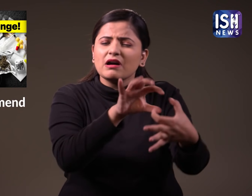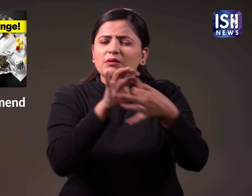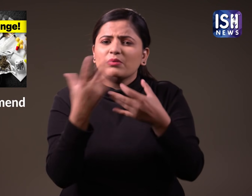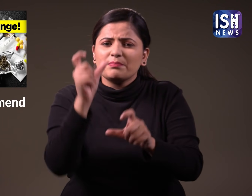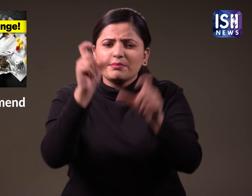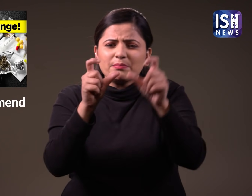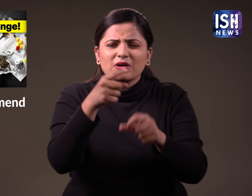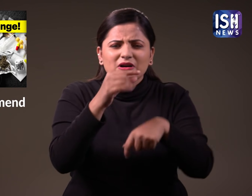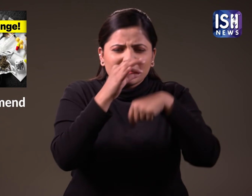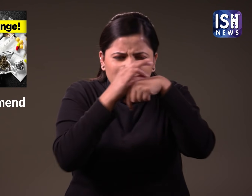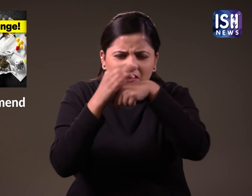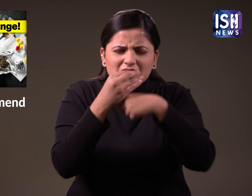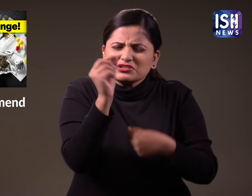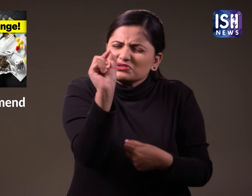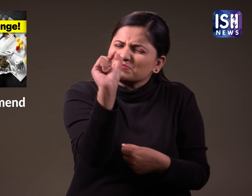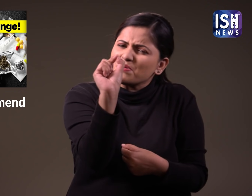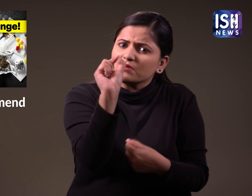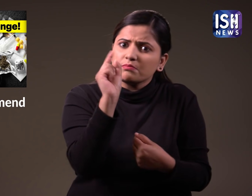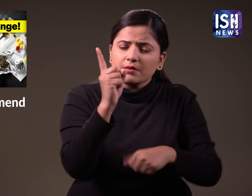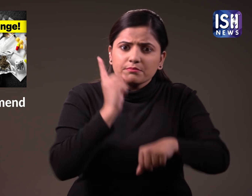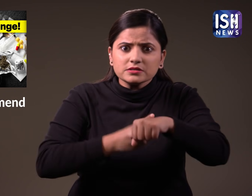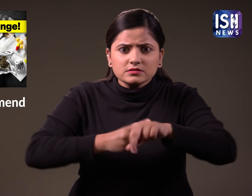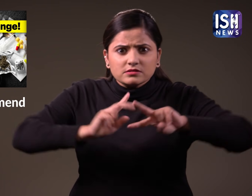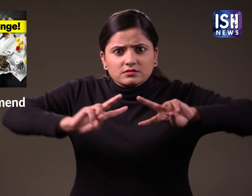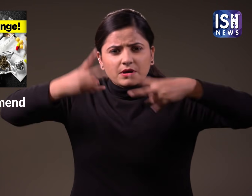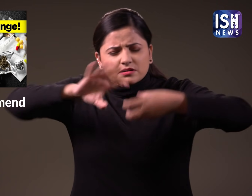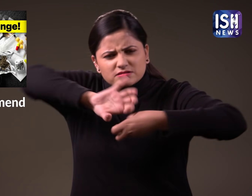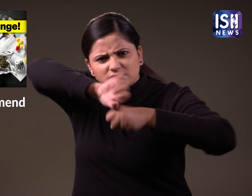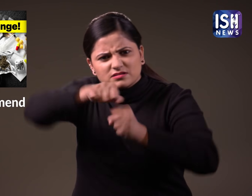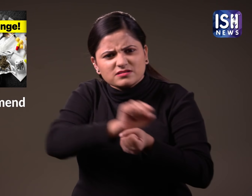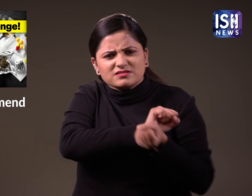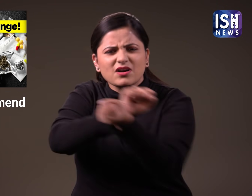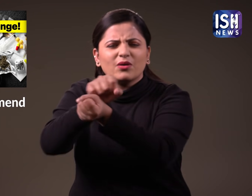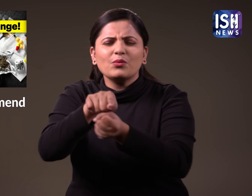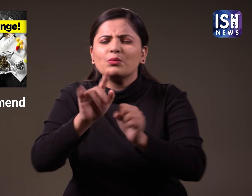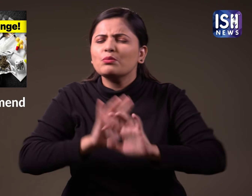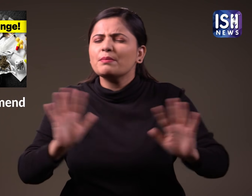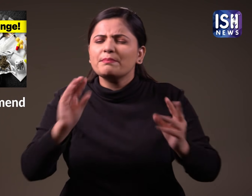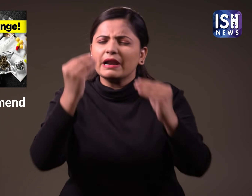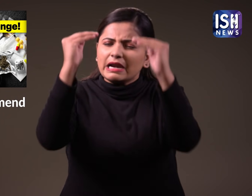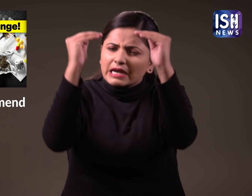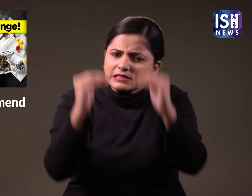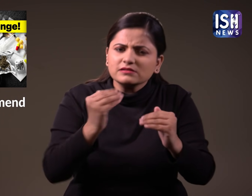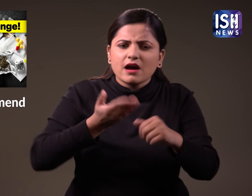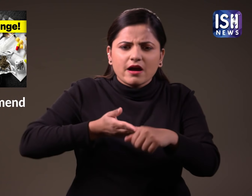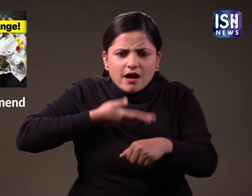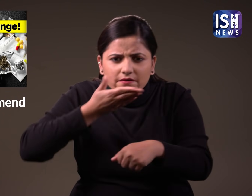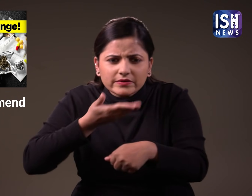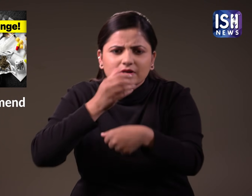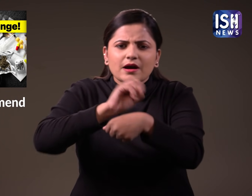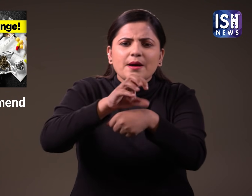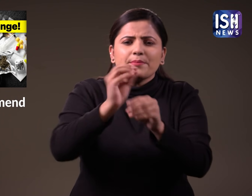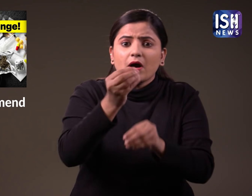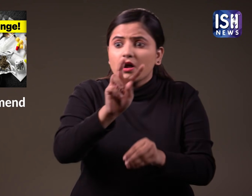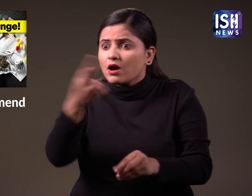They have suggested that possession of small quantities of drugs for personal use can be decriminalised.